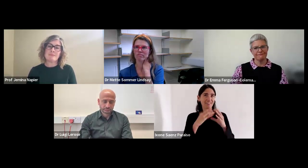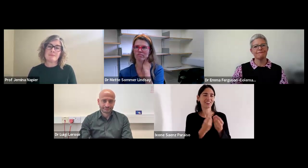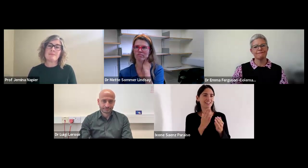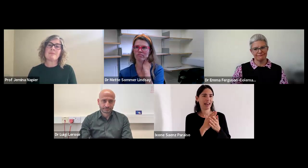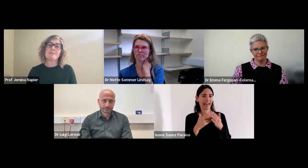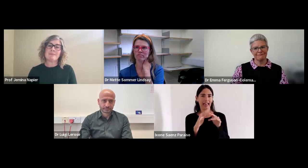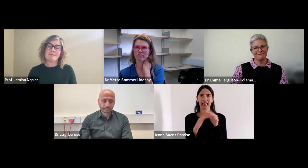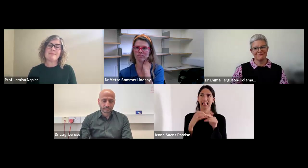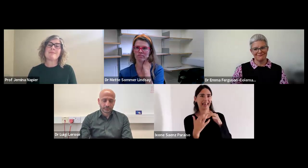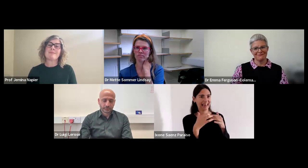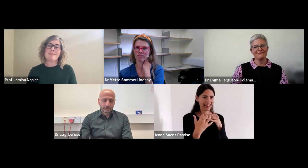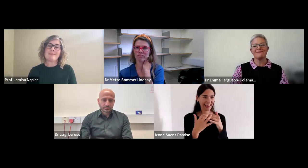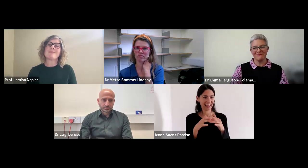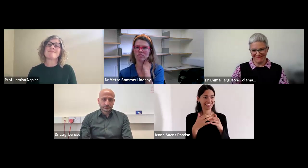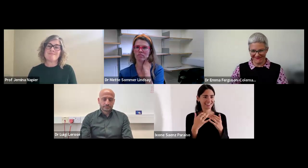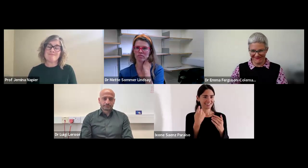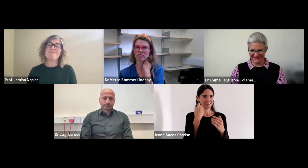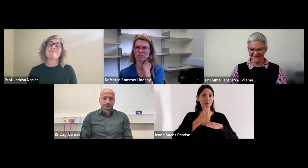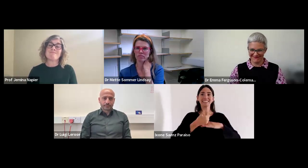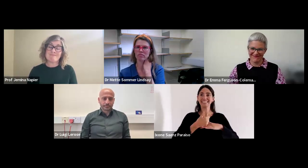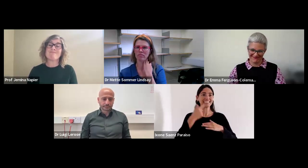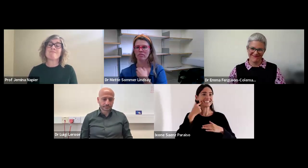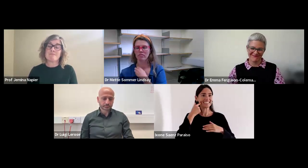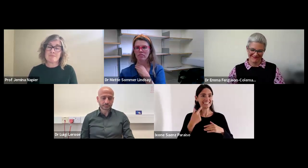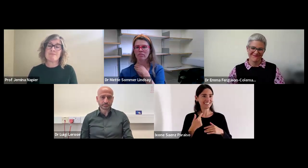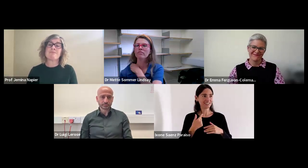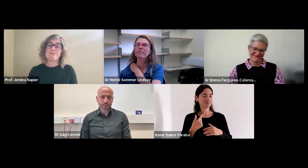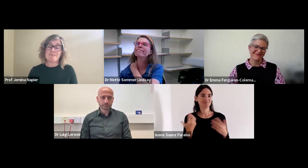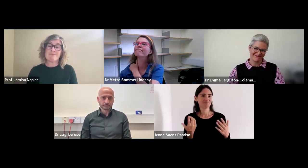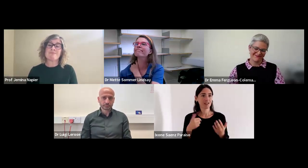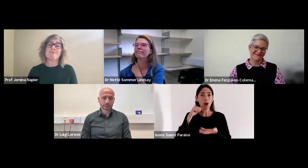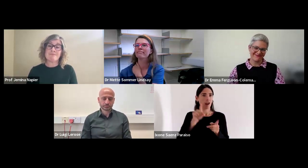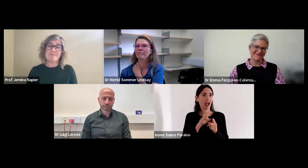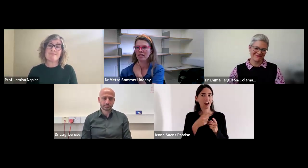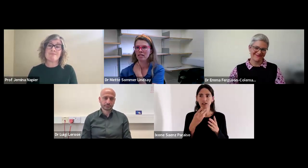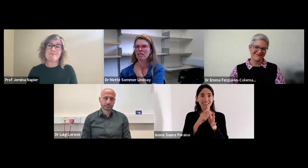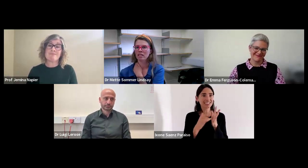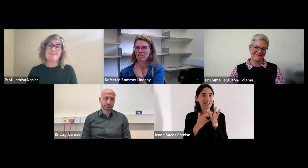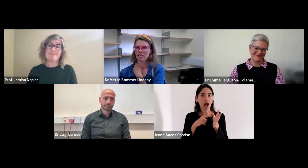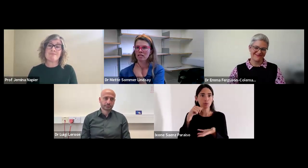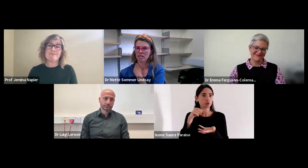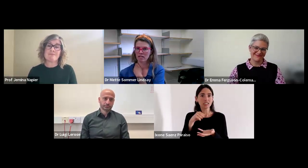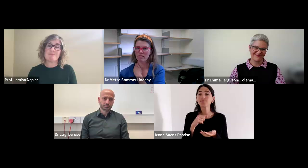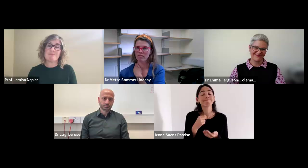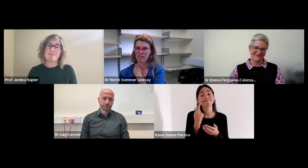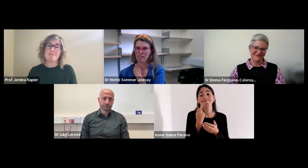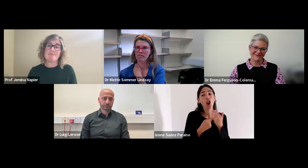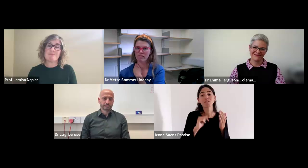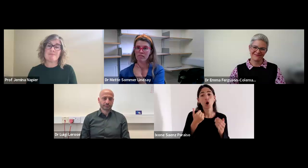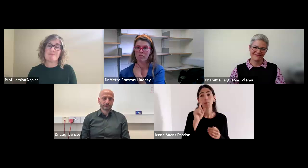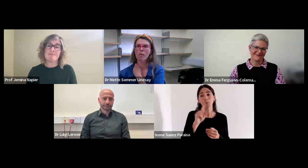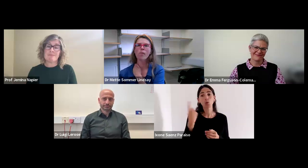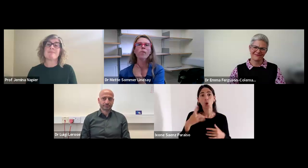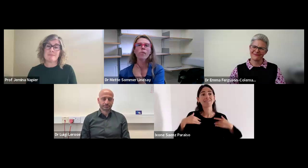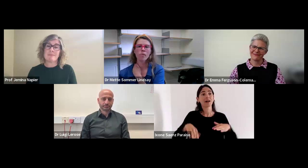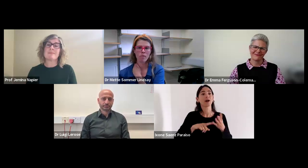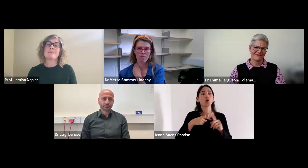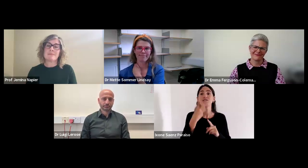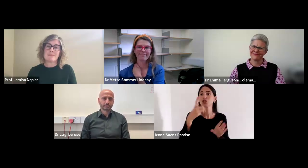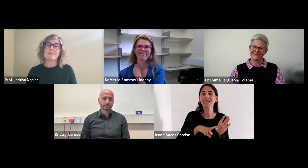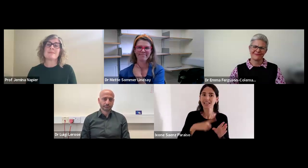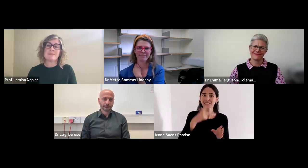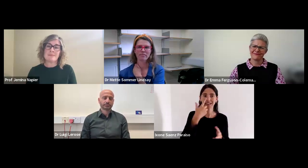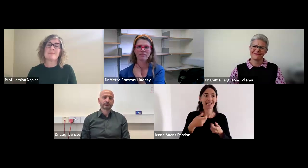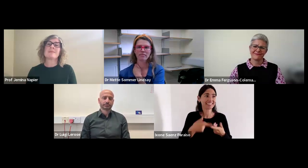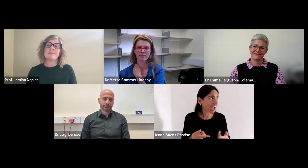to ask for them." You know everything is based on the basic, anything more complicated... it's like